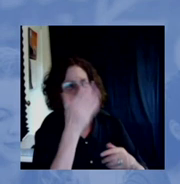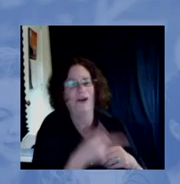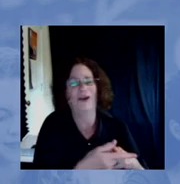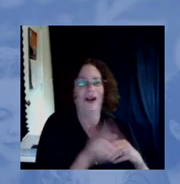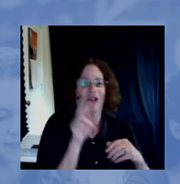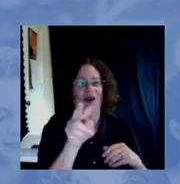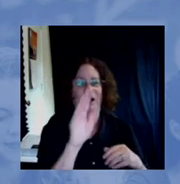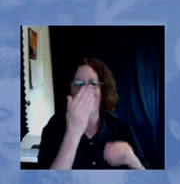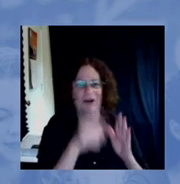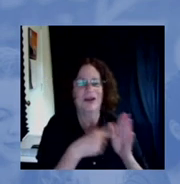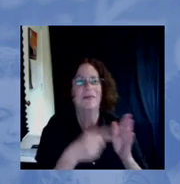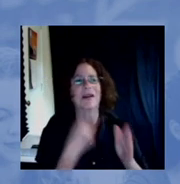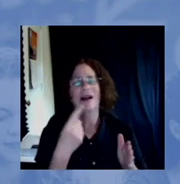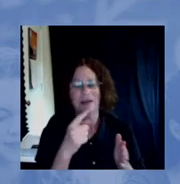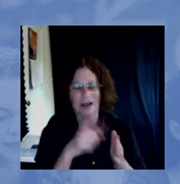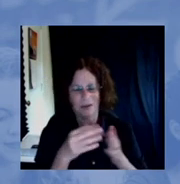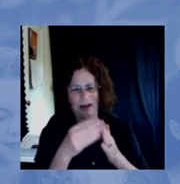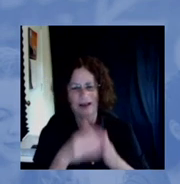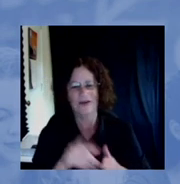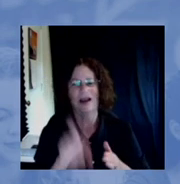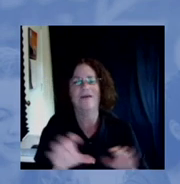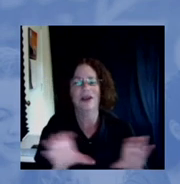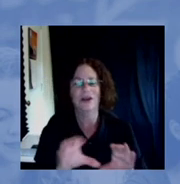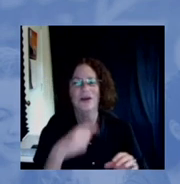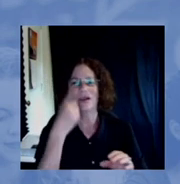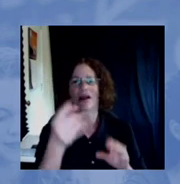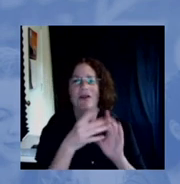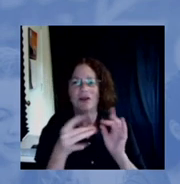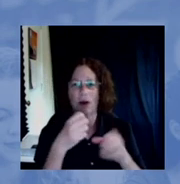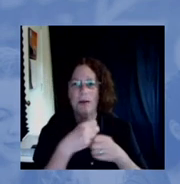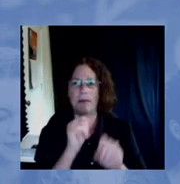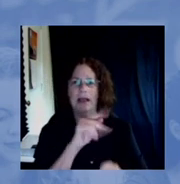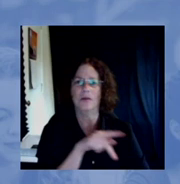THAT'S WHAT LEADERS KNOW HOW TO DO: TELL THE STORY, MAKE IT PERSONAL AND GET WISE ACTION